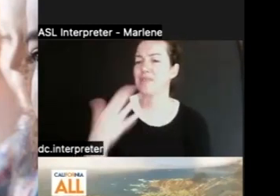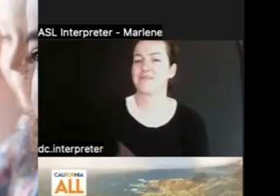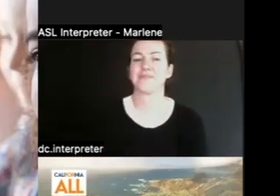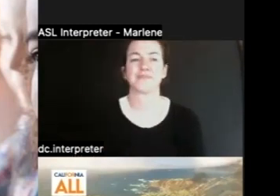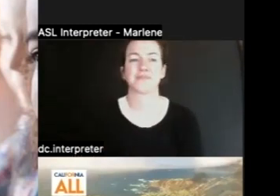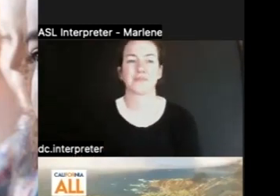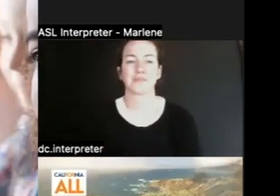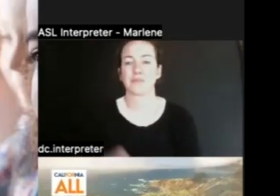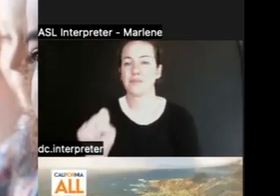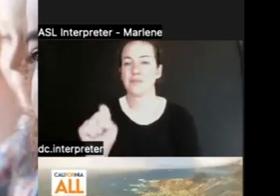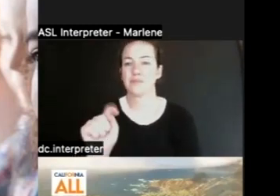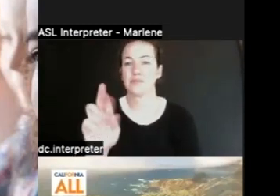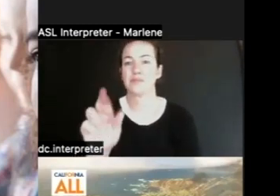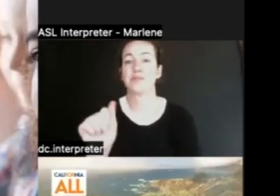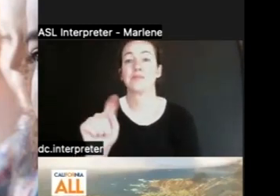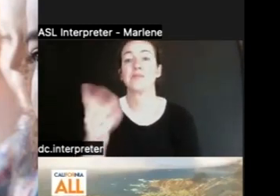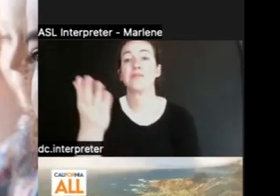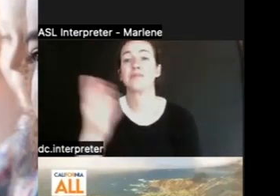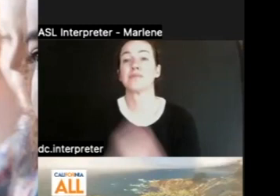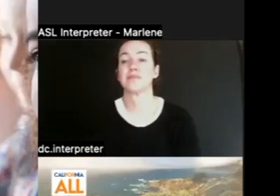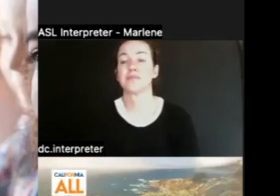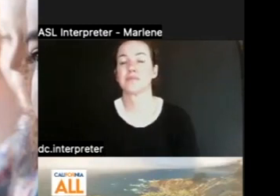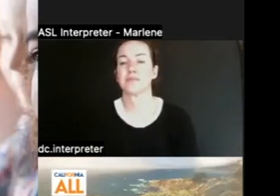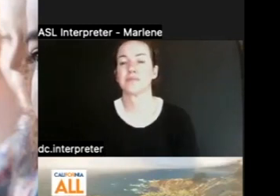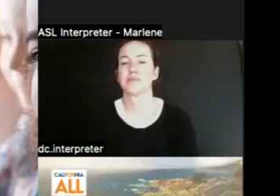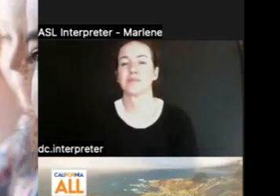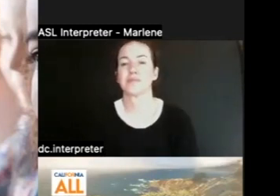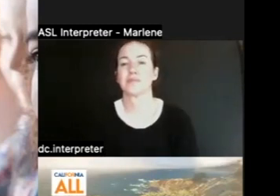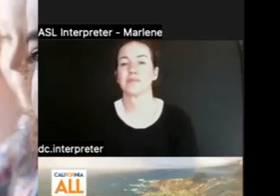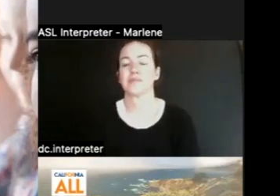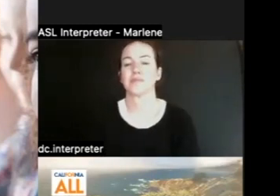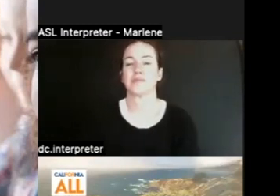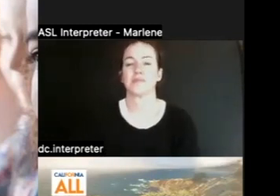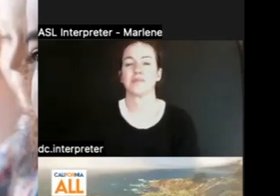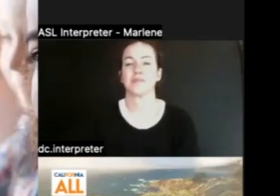Strat. Hi. Can you hear me? Yes, we can.